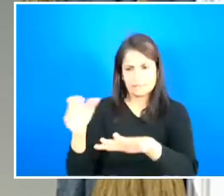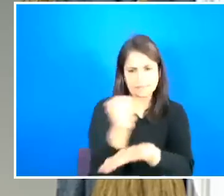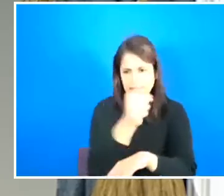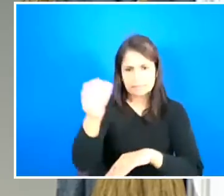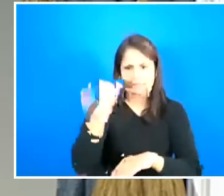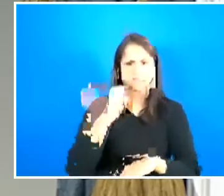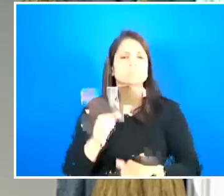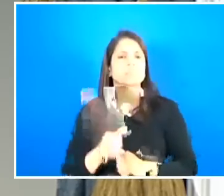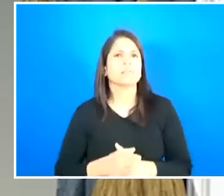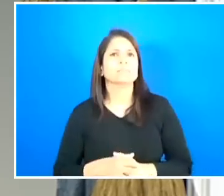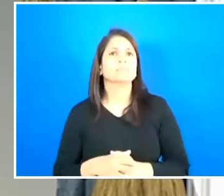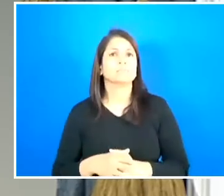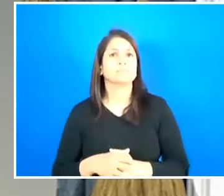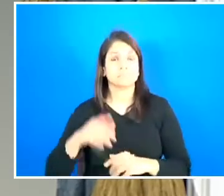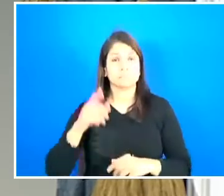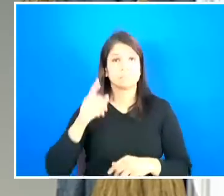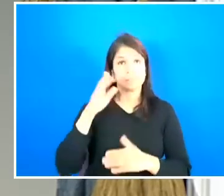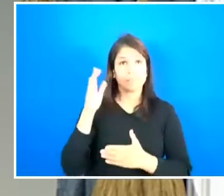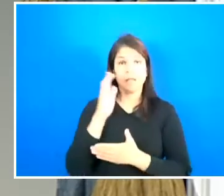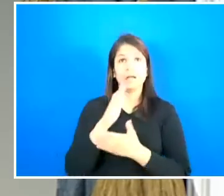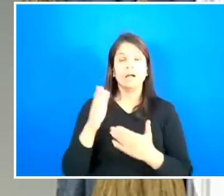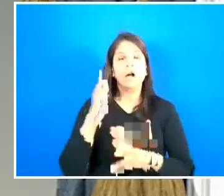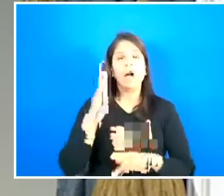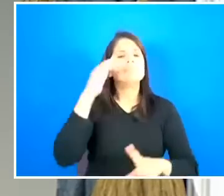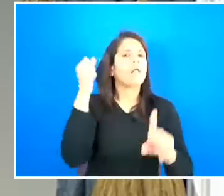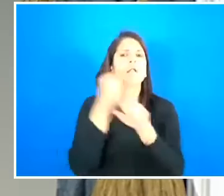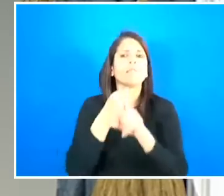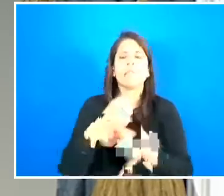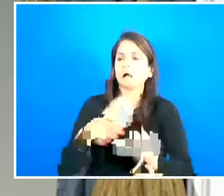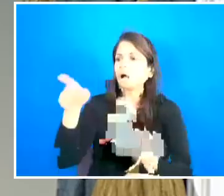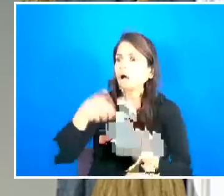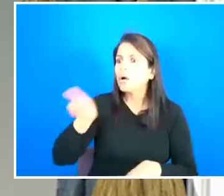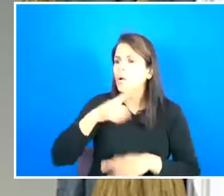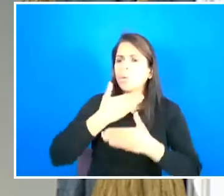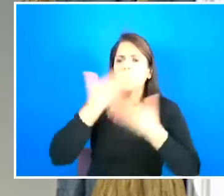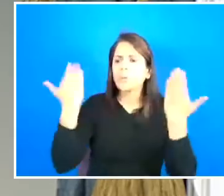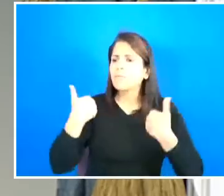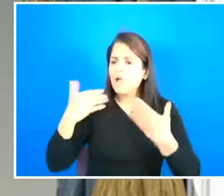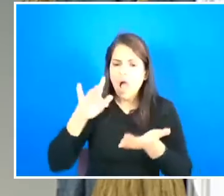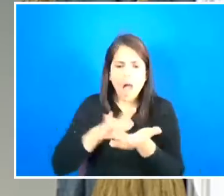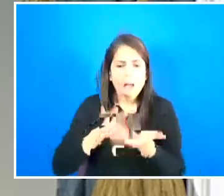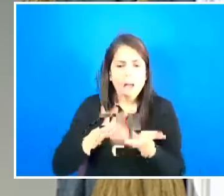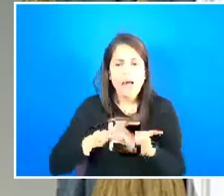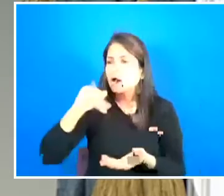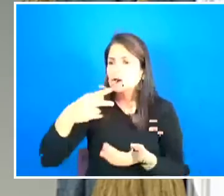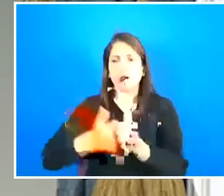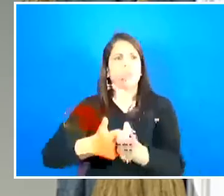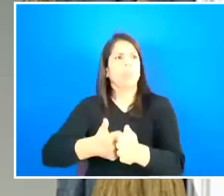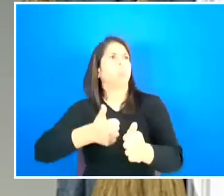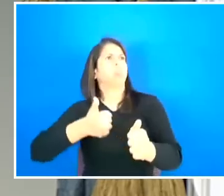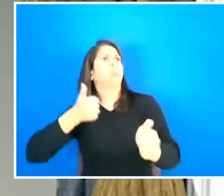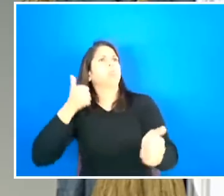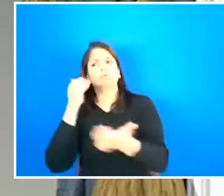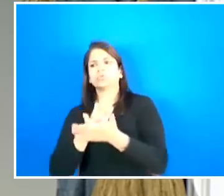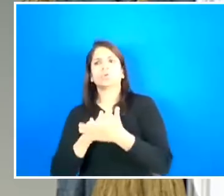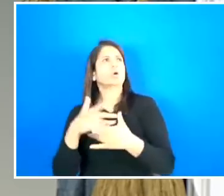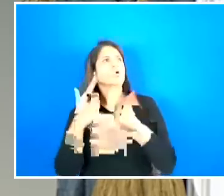A NUMBER OF FAMILY MEMBERS THAT WERE SICK, IT COULD BE THAT SOME OF THESE STUDENTS ESPECIALLY OLDER